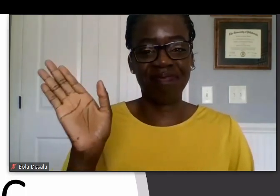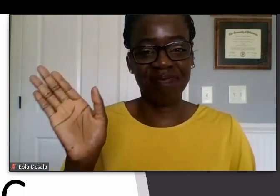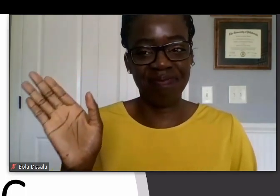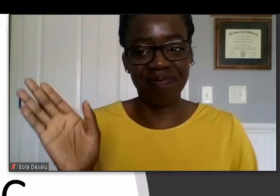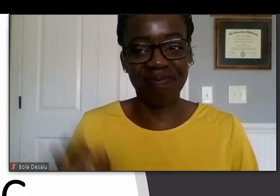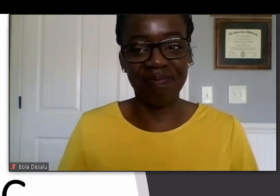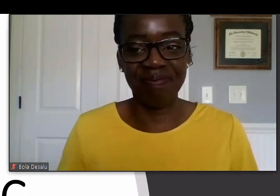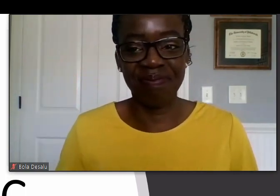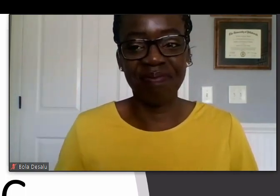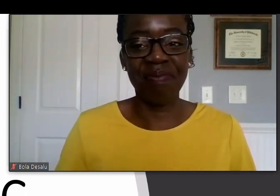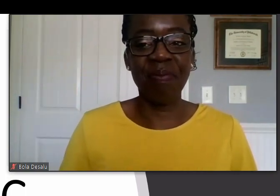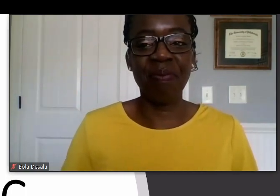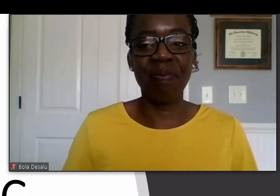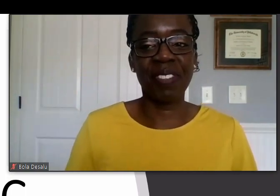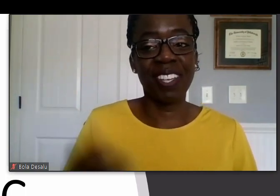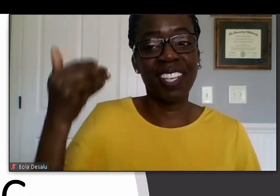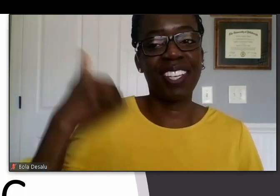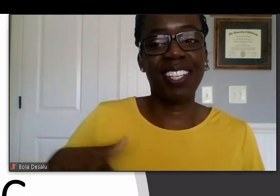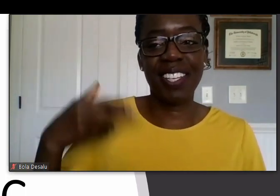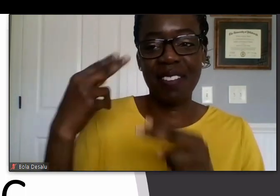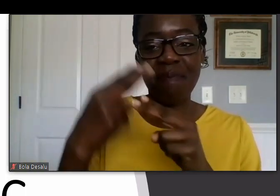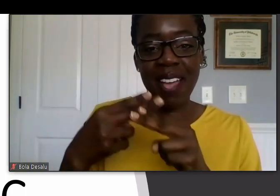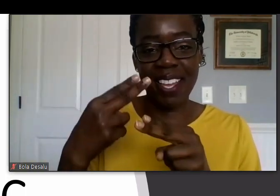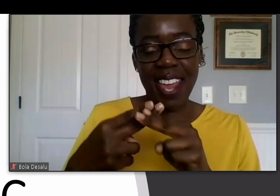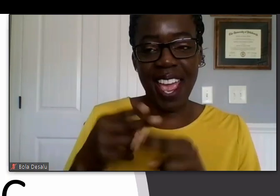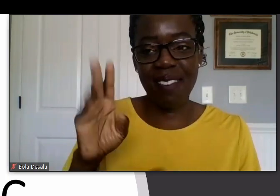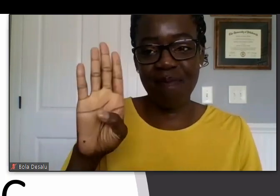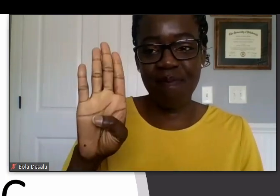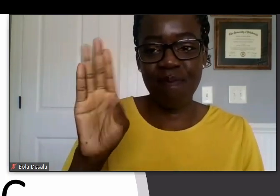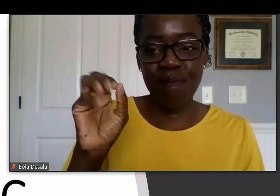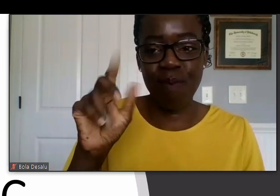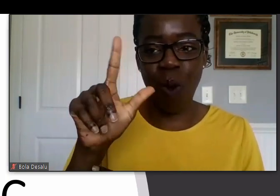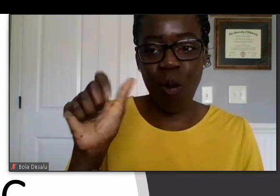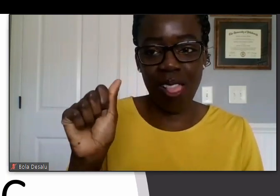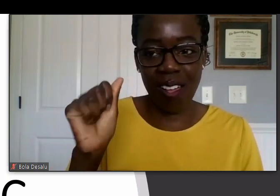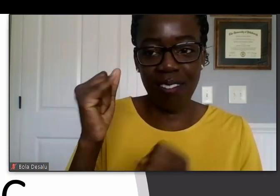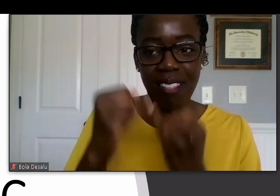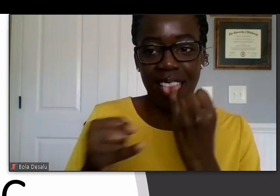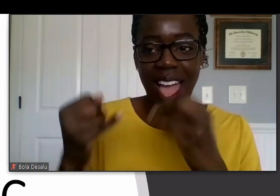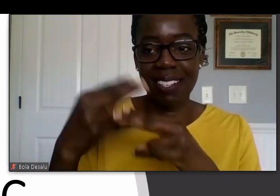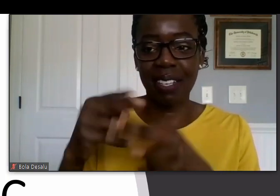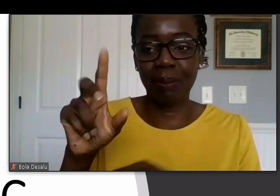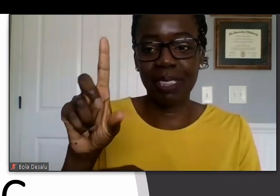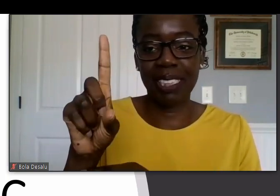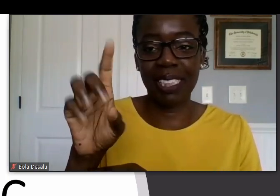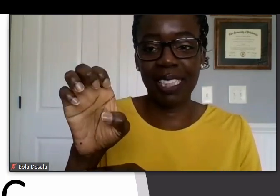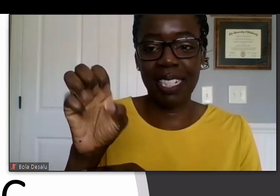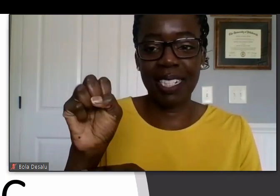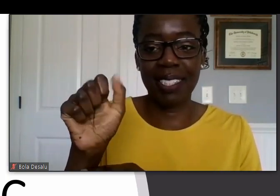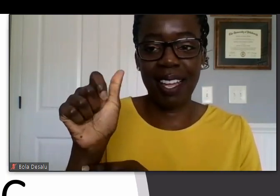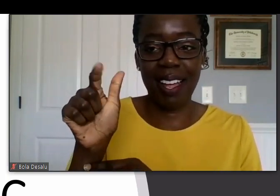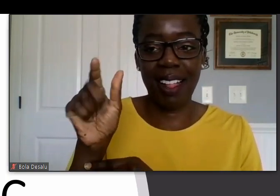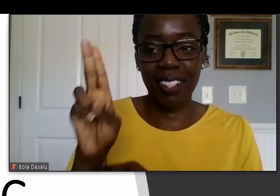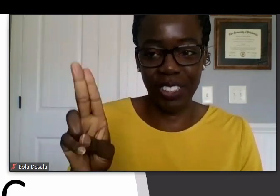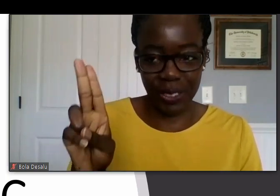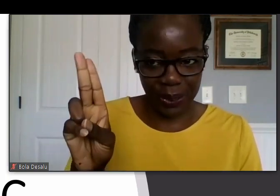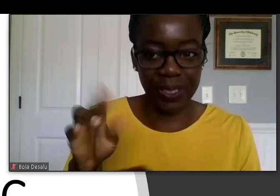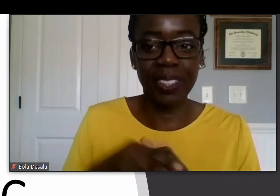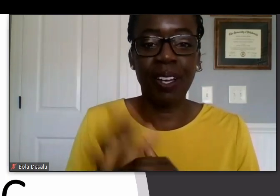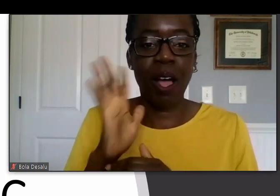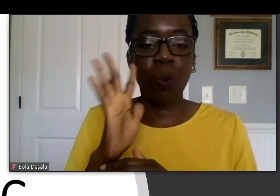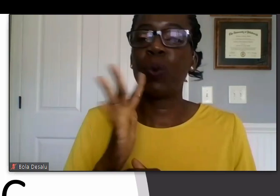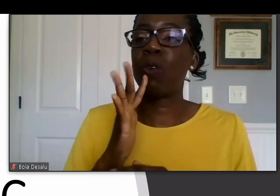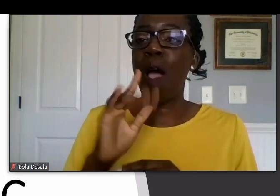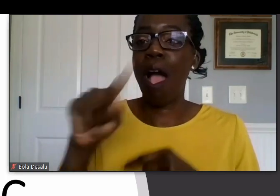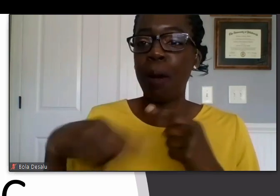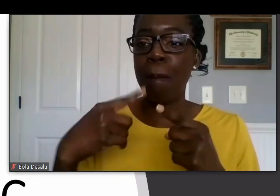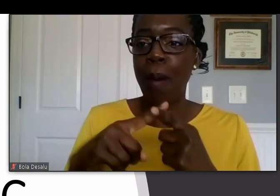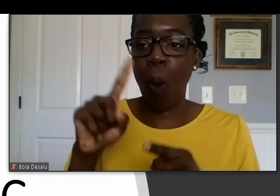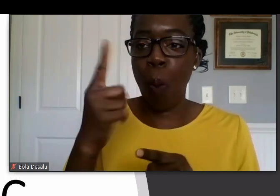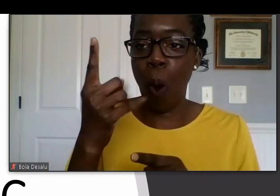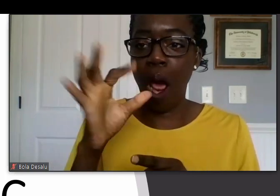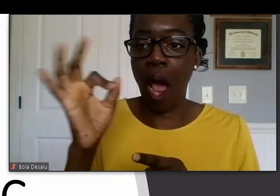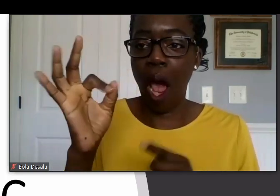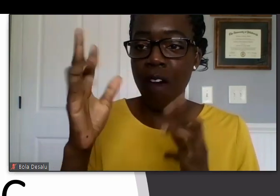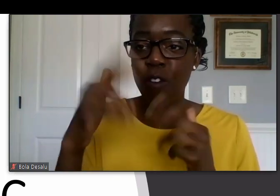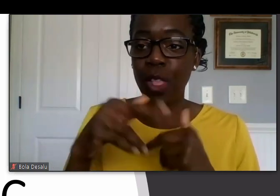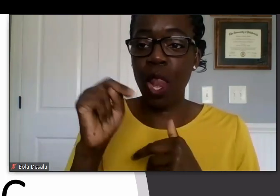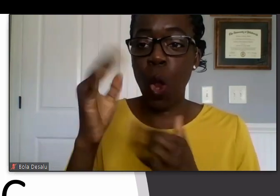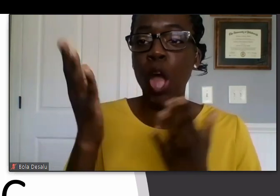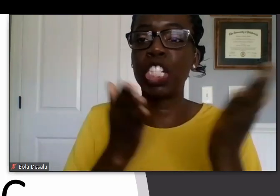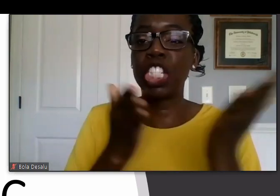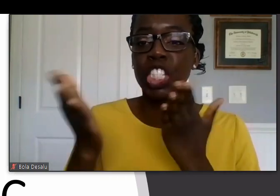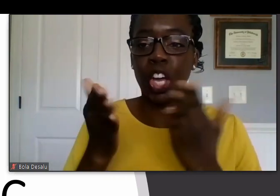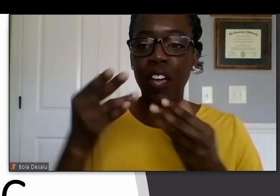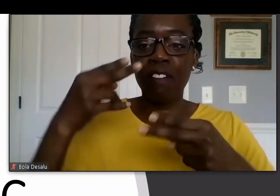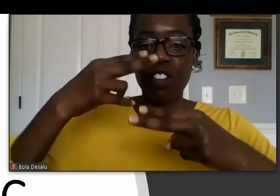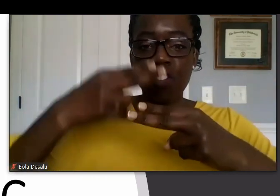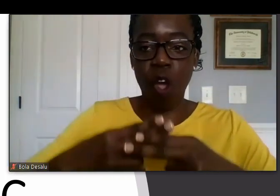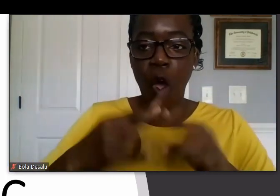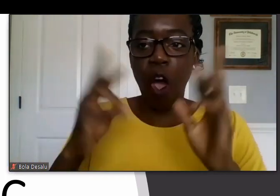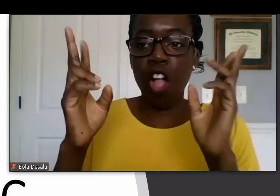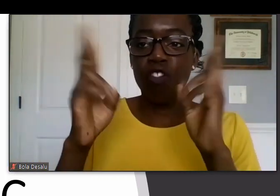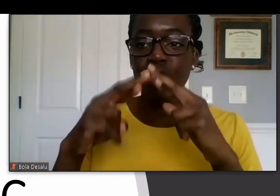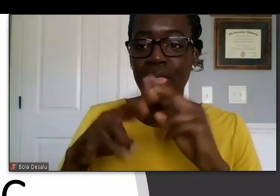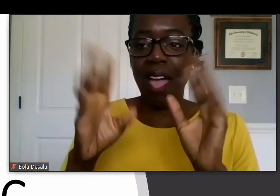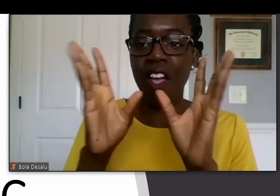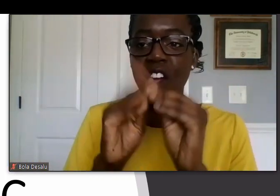(ASL Interpreter for Bola Desalu) Hello, my name is Bola Desalu. I would like to speak about